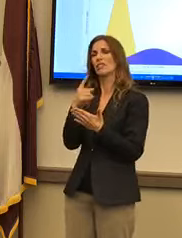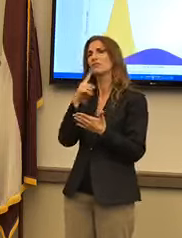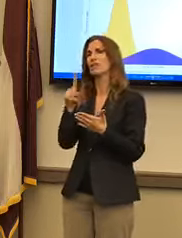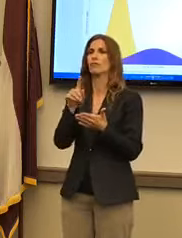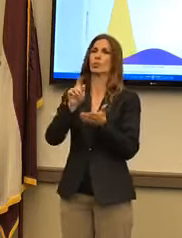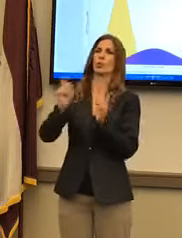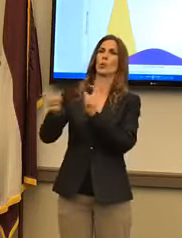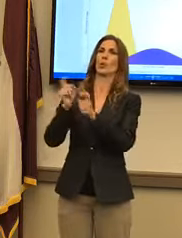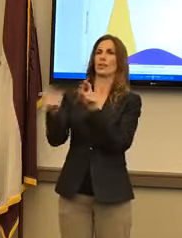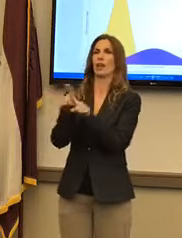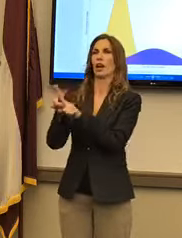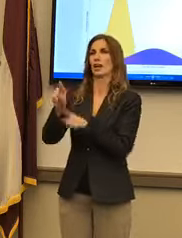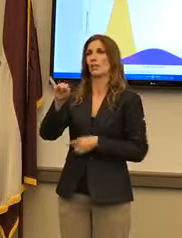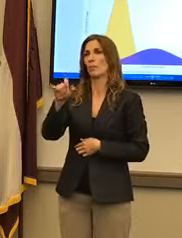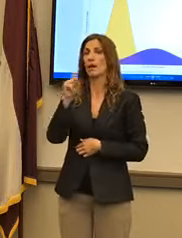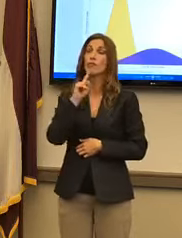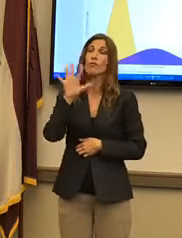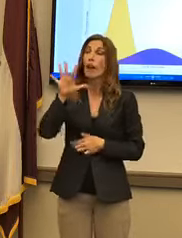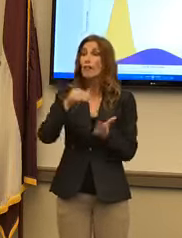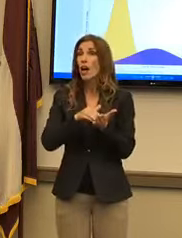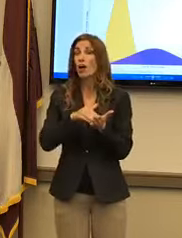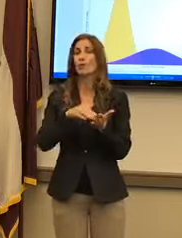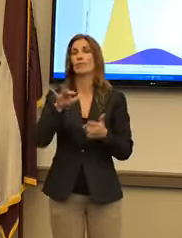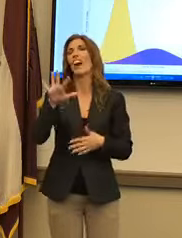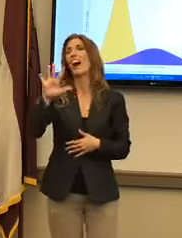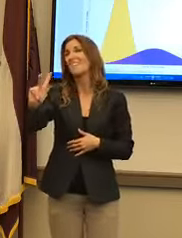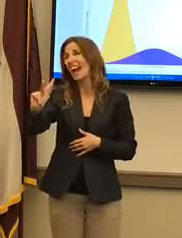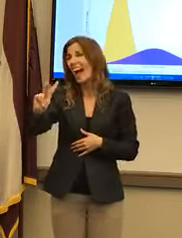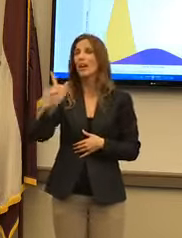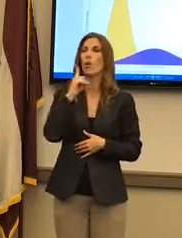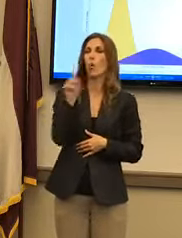example registration for a 5k would cost three dollars and ten cents and that